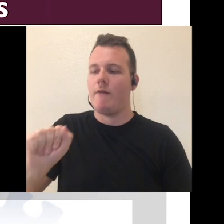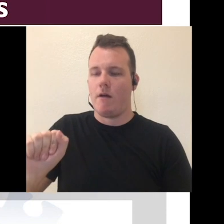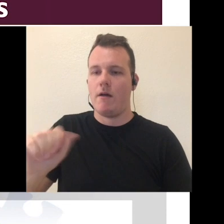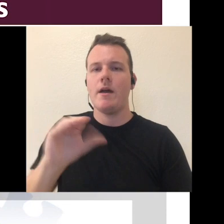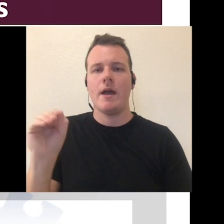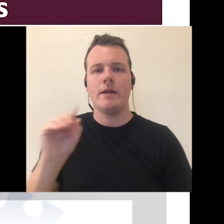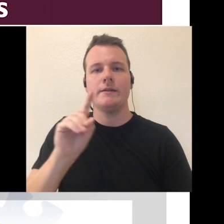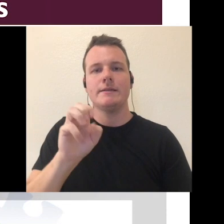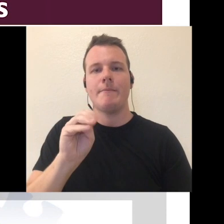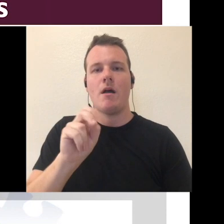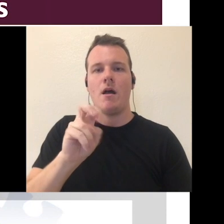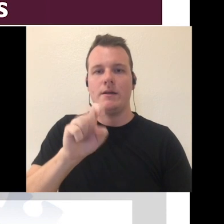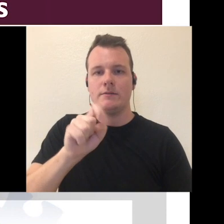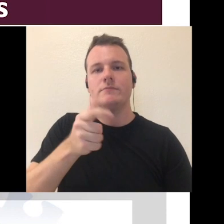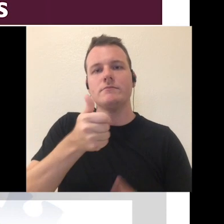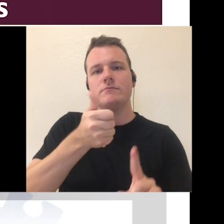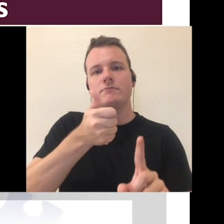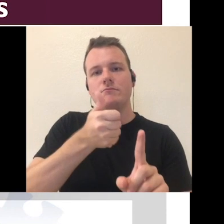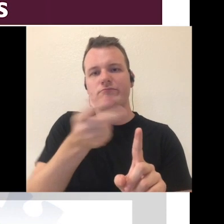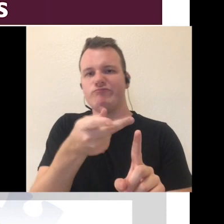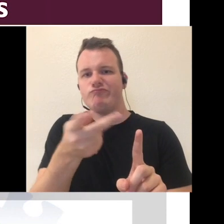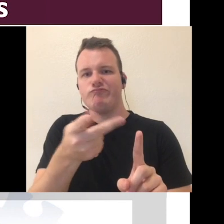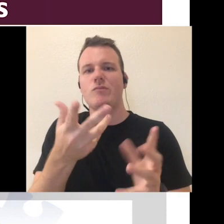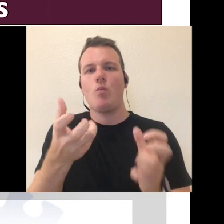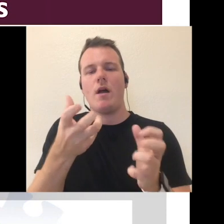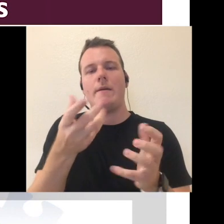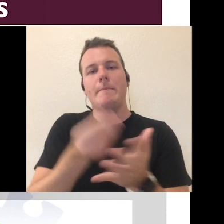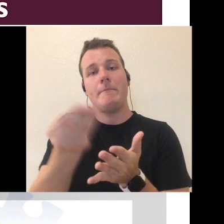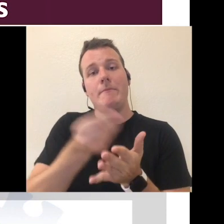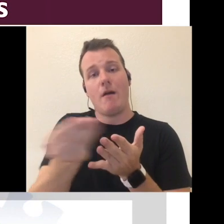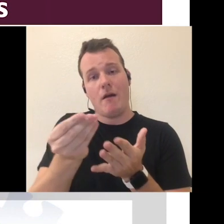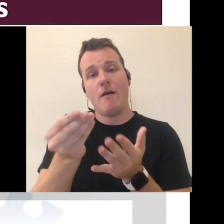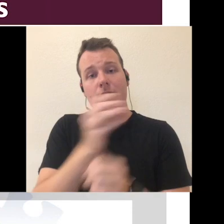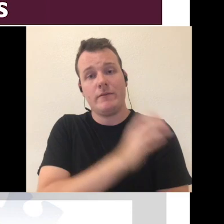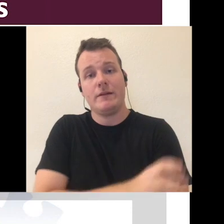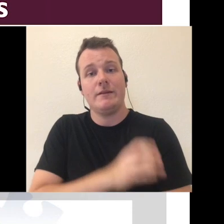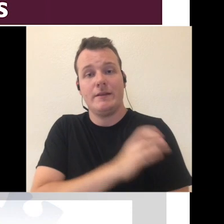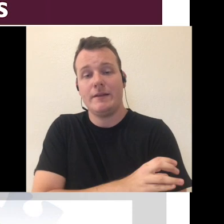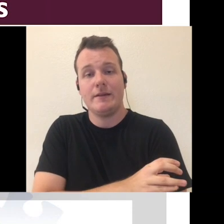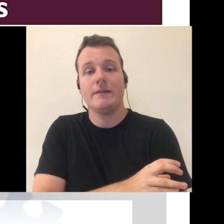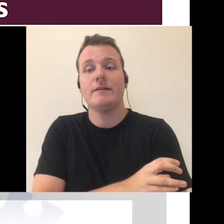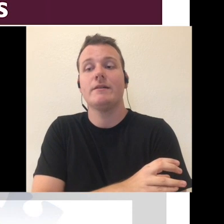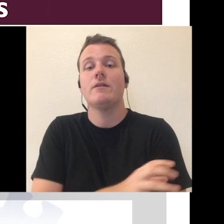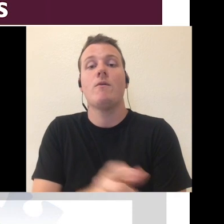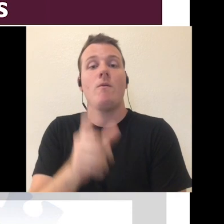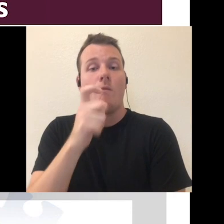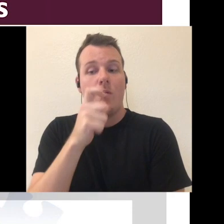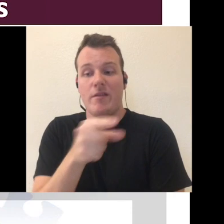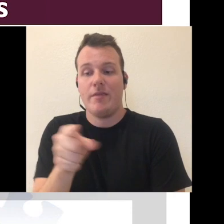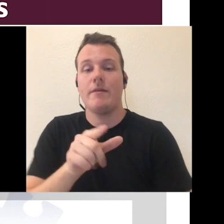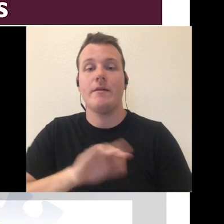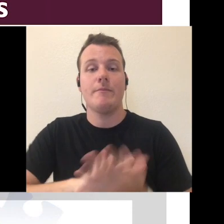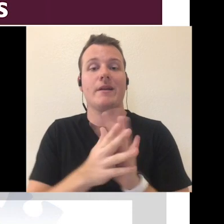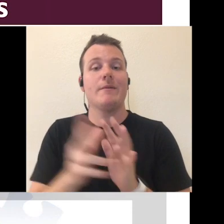Sonova and and Dumont are probably looking to buy clinics that they can